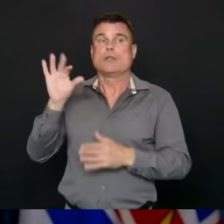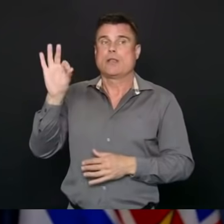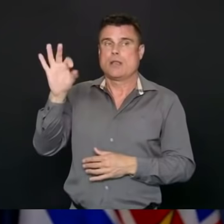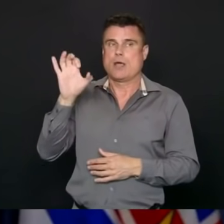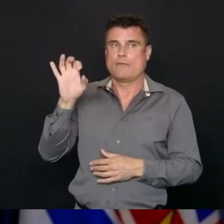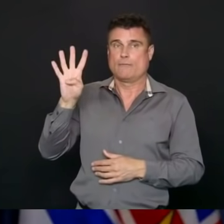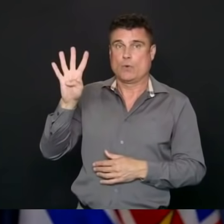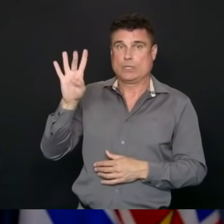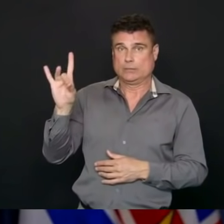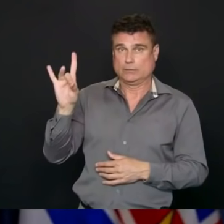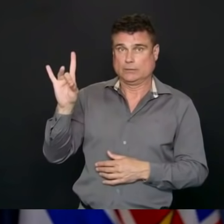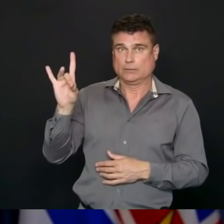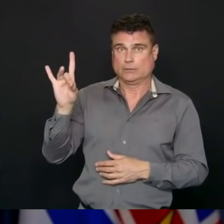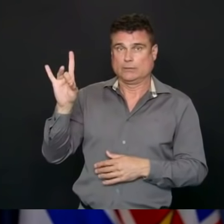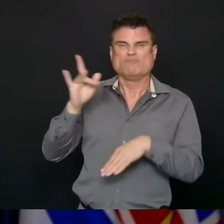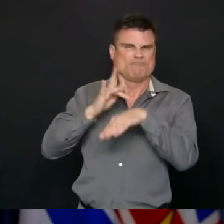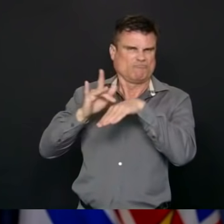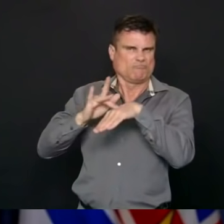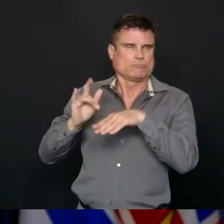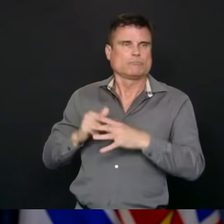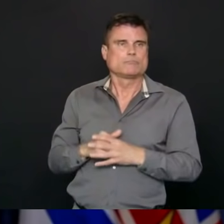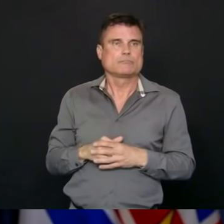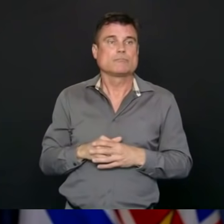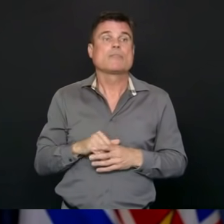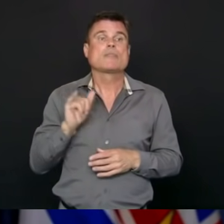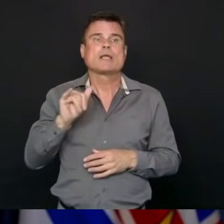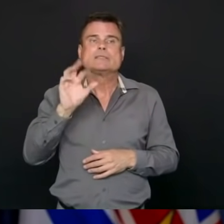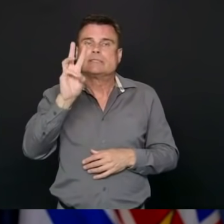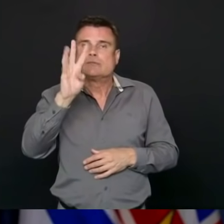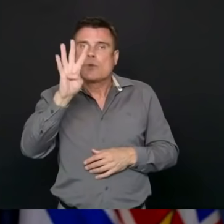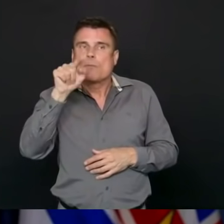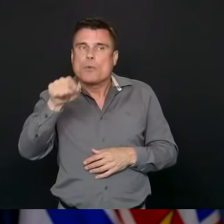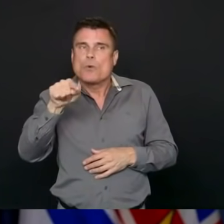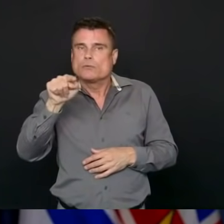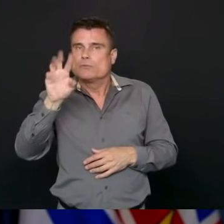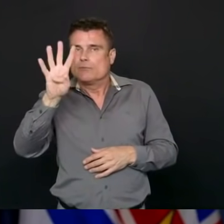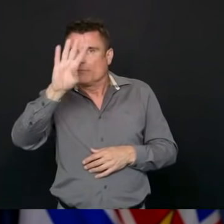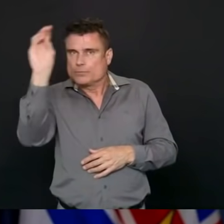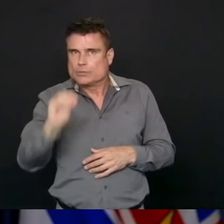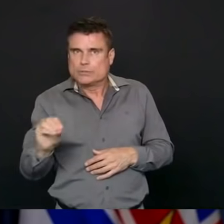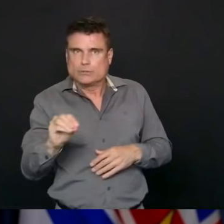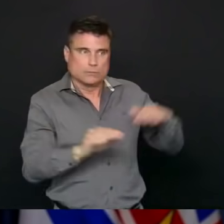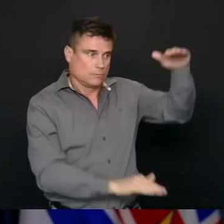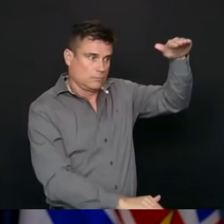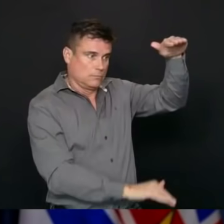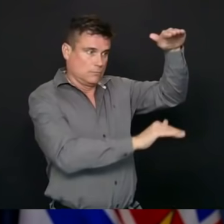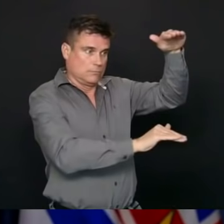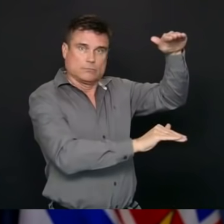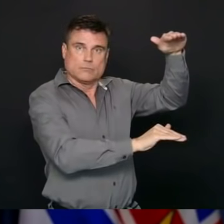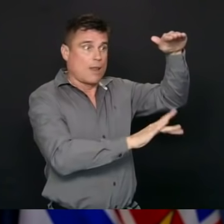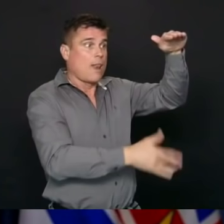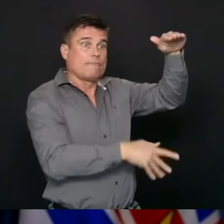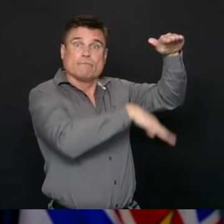the level of occupancy critical beds is